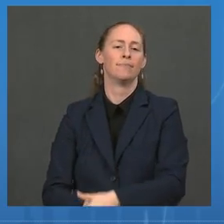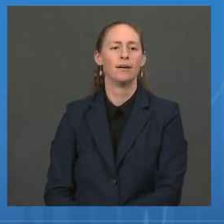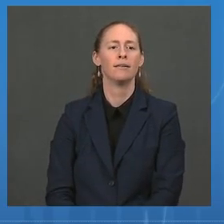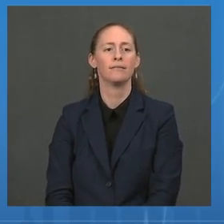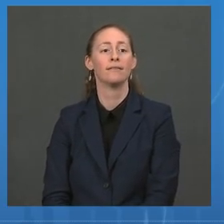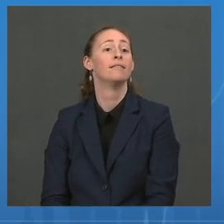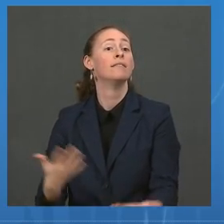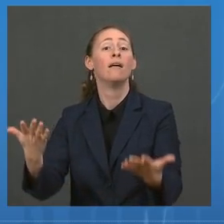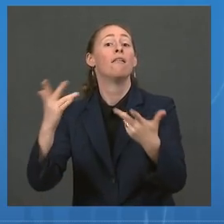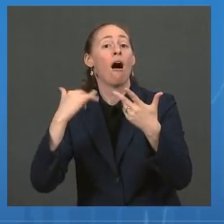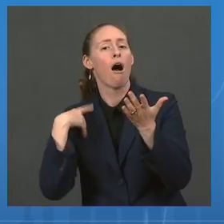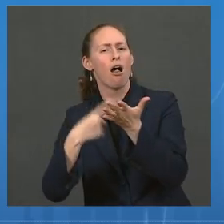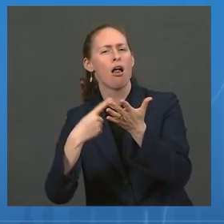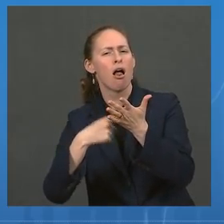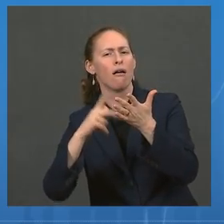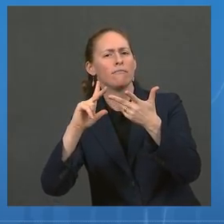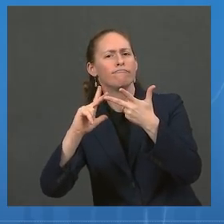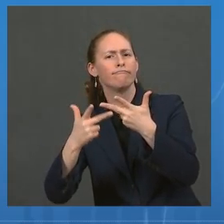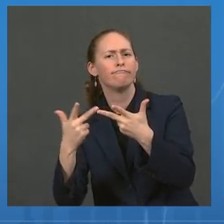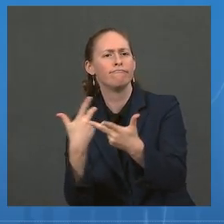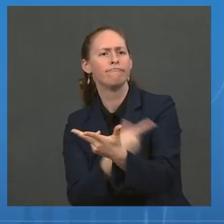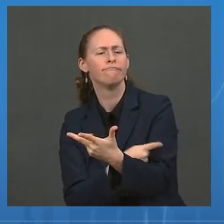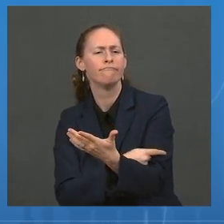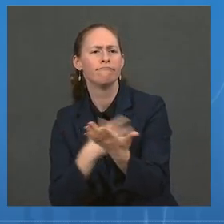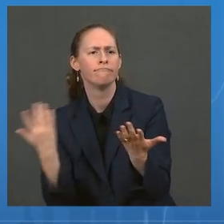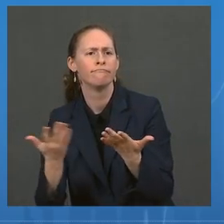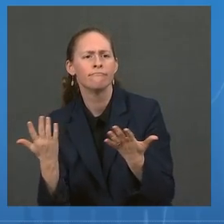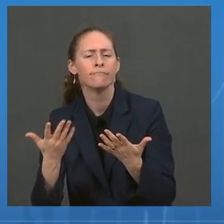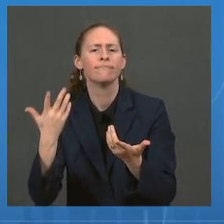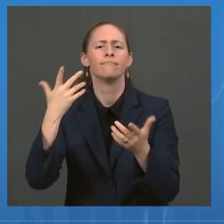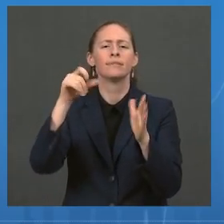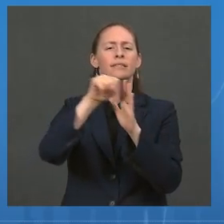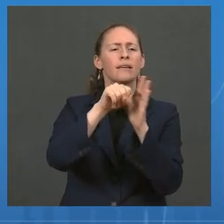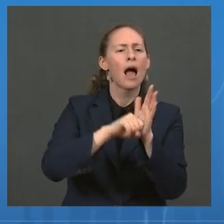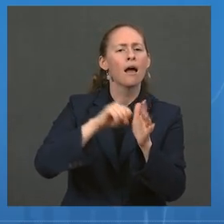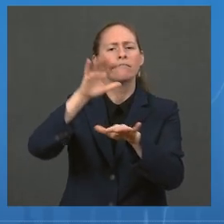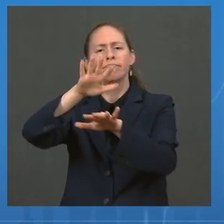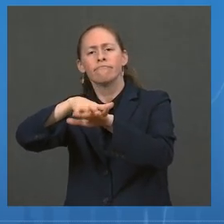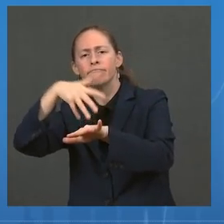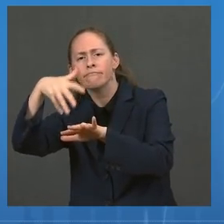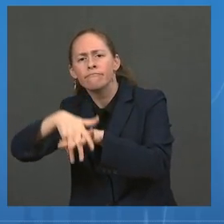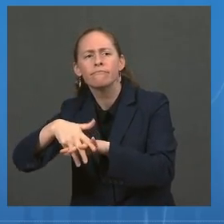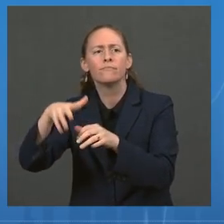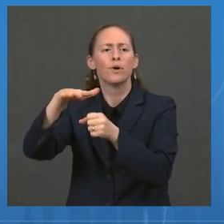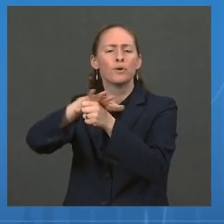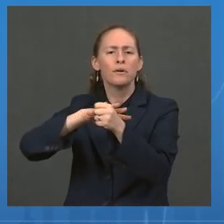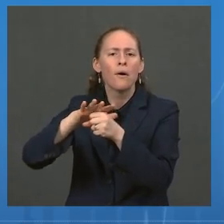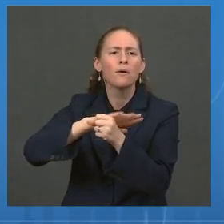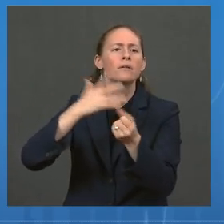Third, booster shots: We're working with states, Tribes, and territories, pharmacies, community health centers, doctors,